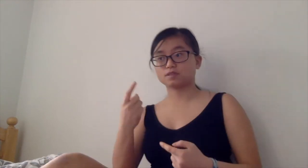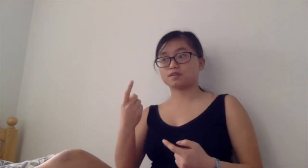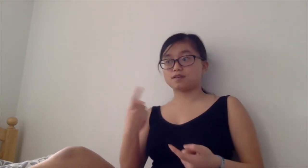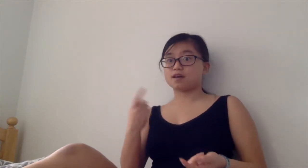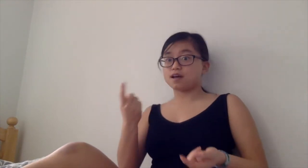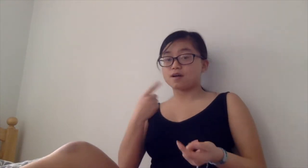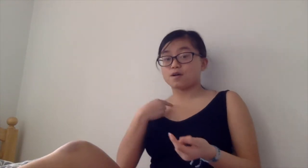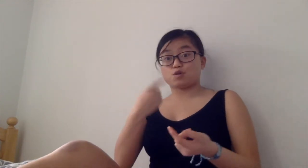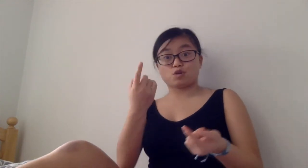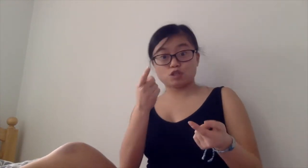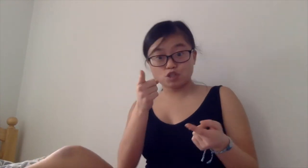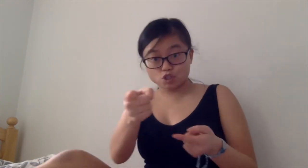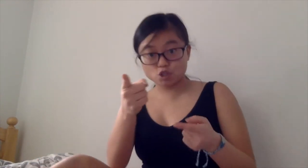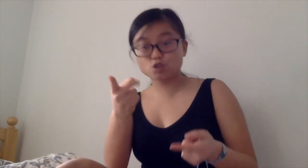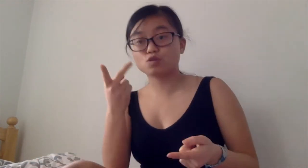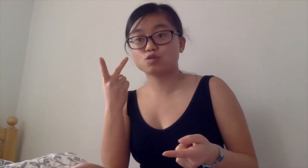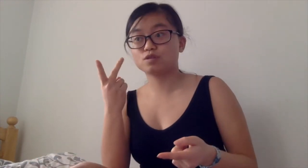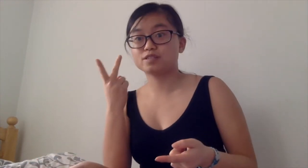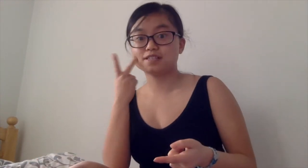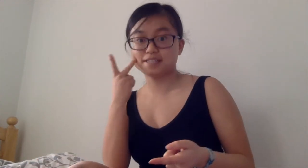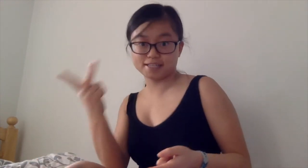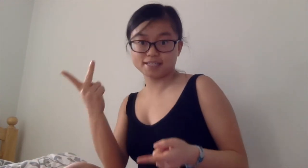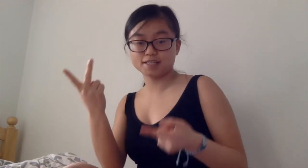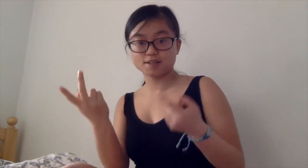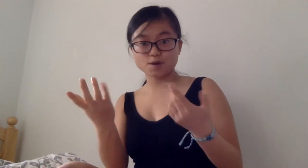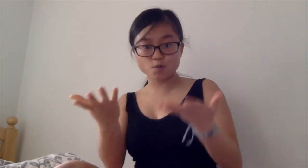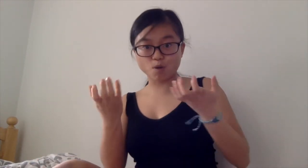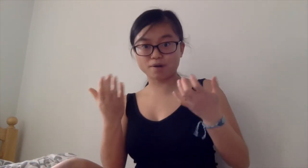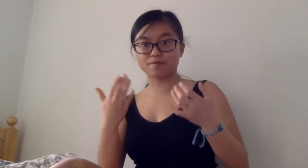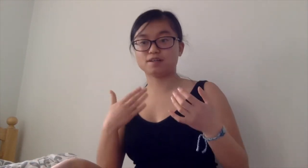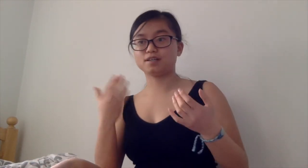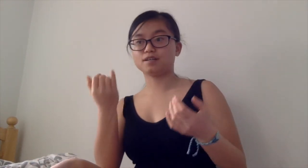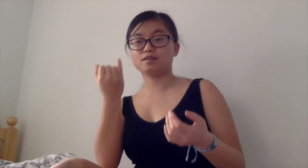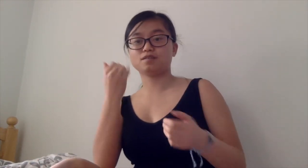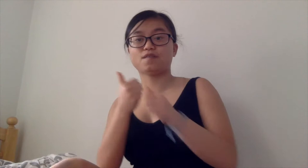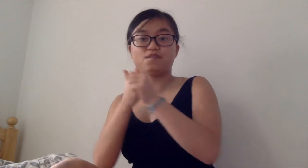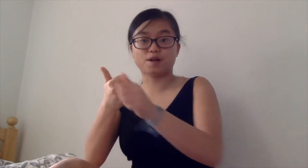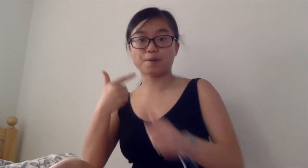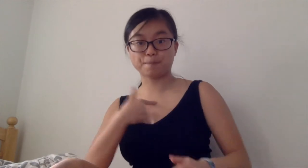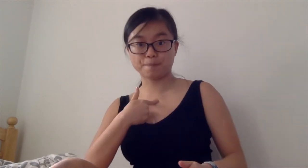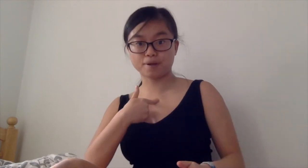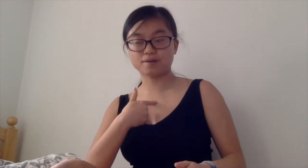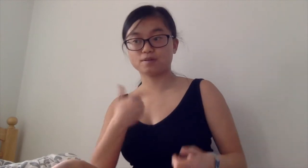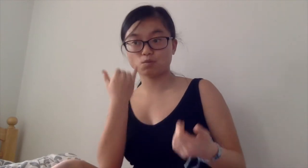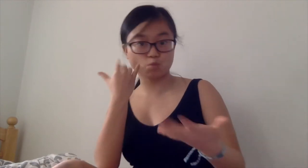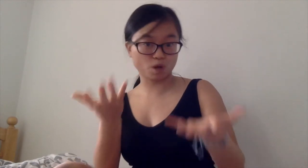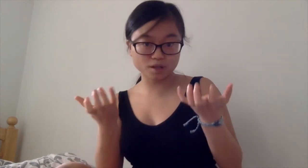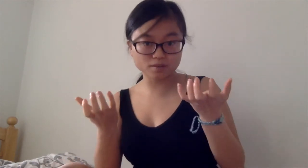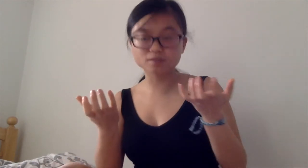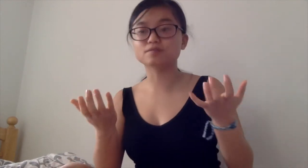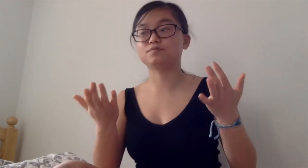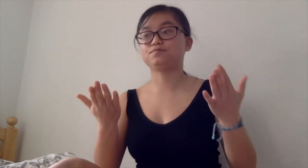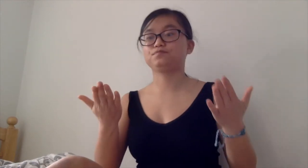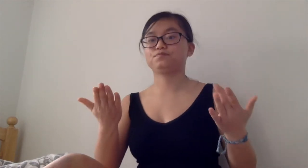Did you see if you want to follow me if you want